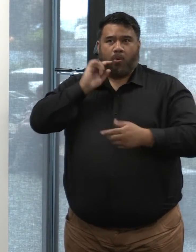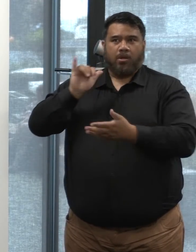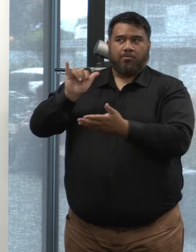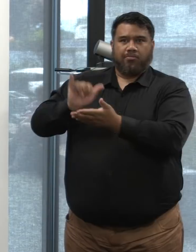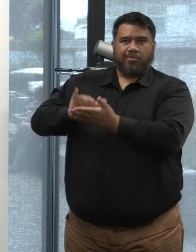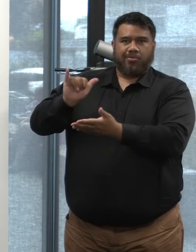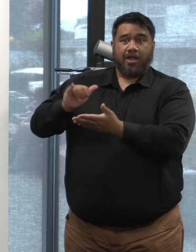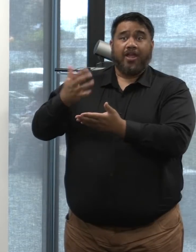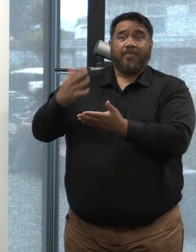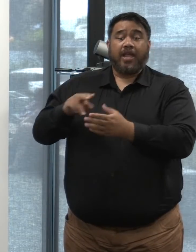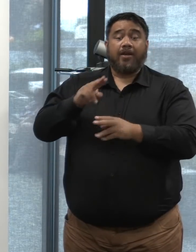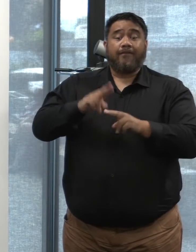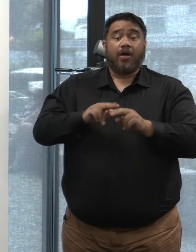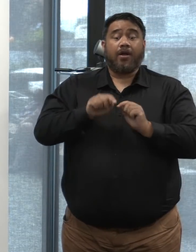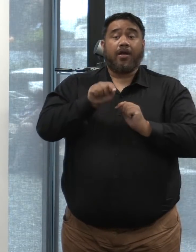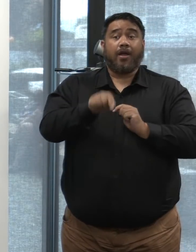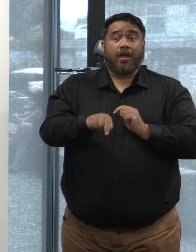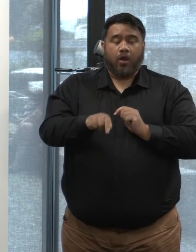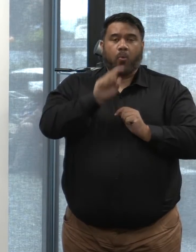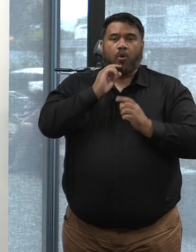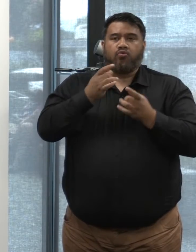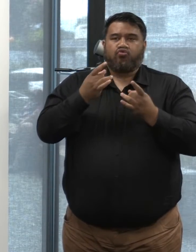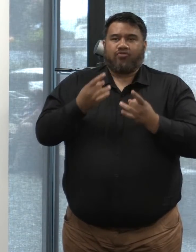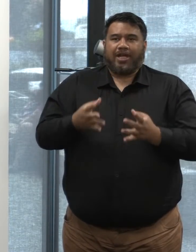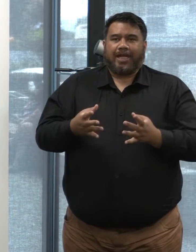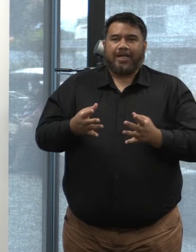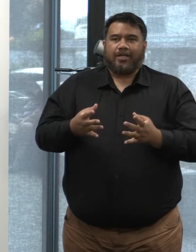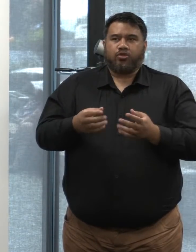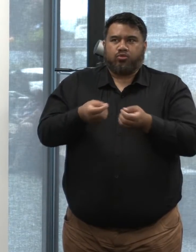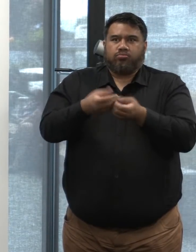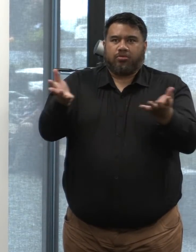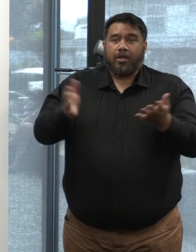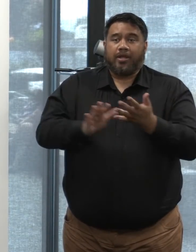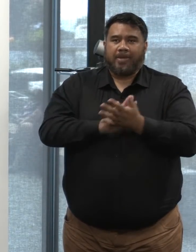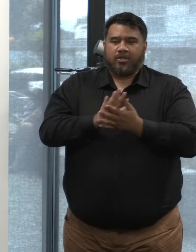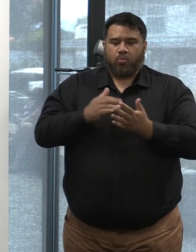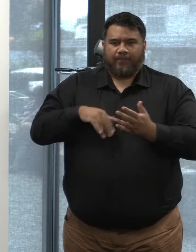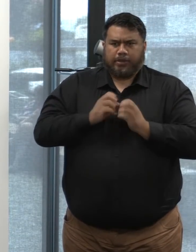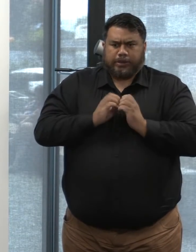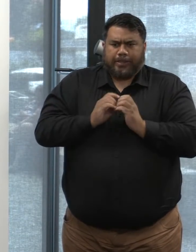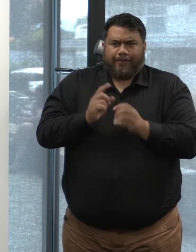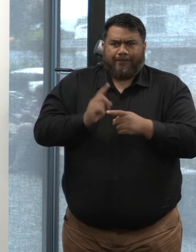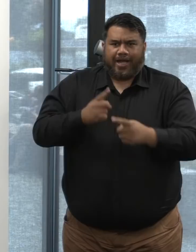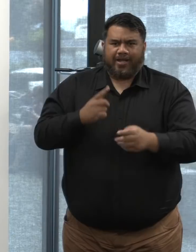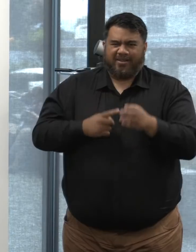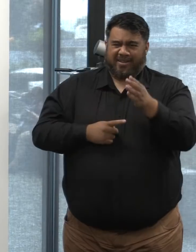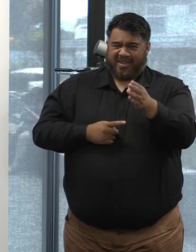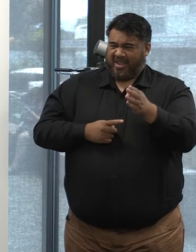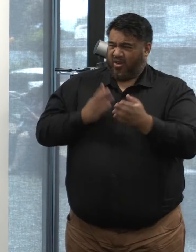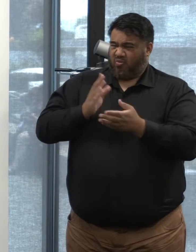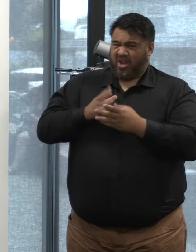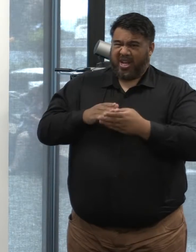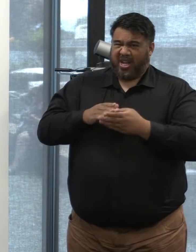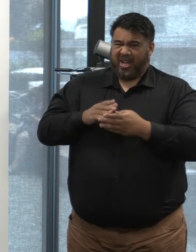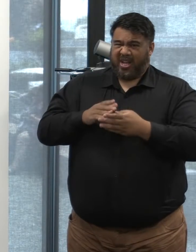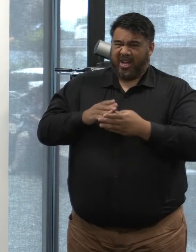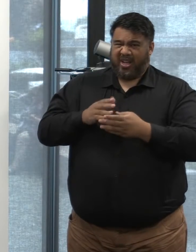Executive Council will finalise the decision today, and then on Friday we are ready to start